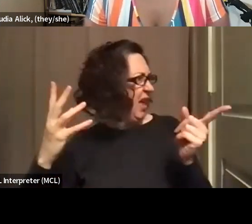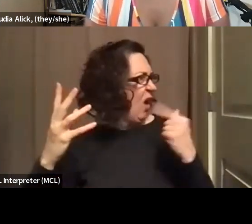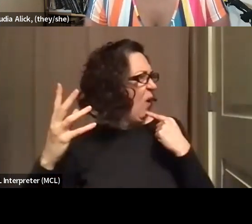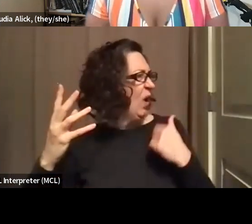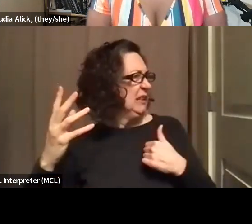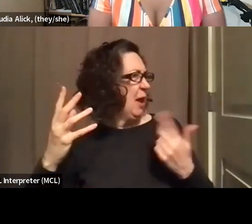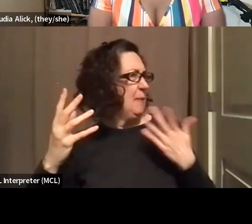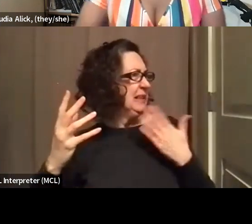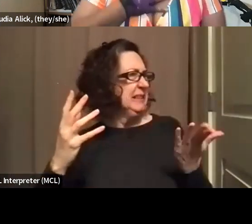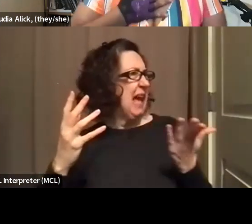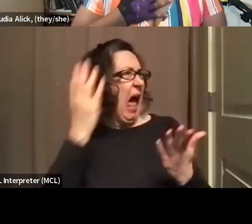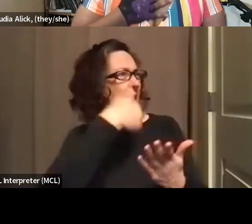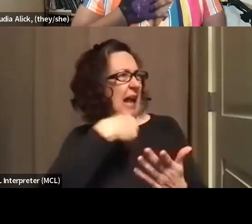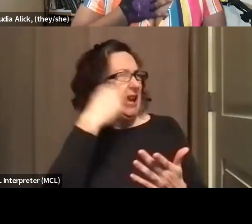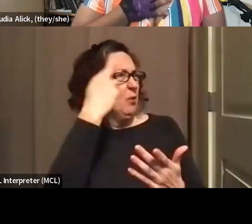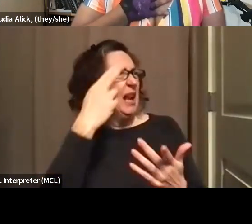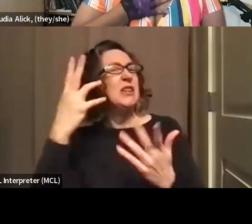Because you don't have our lived experience.